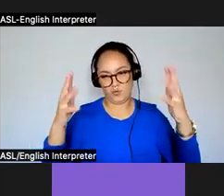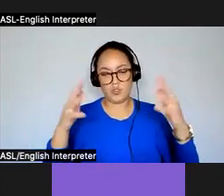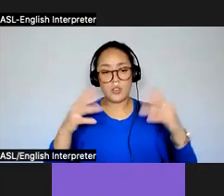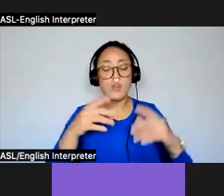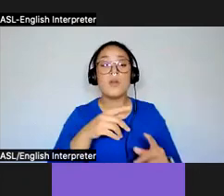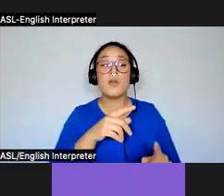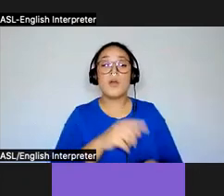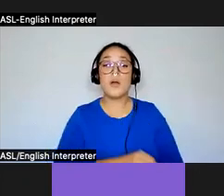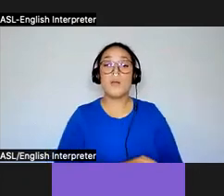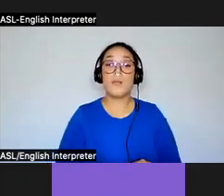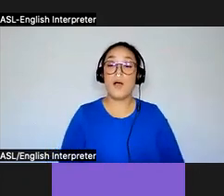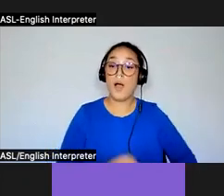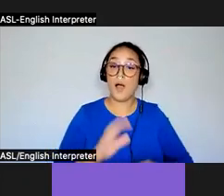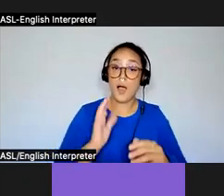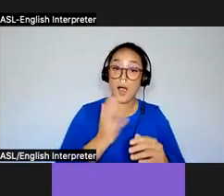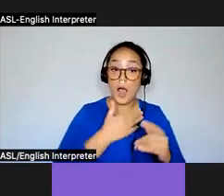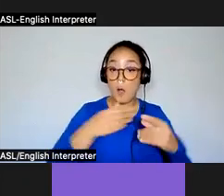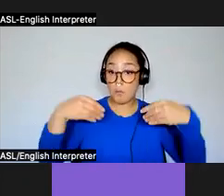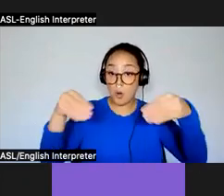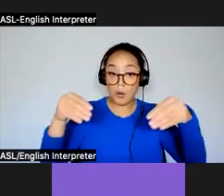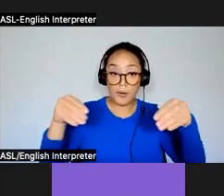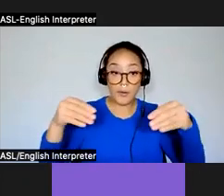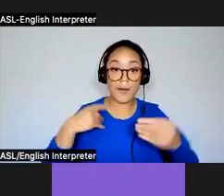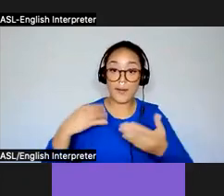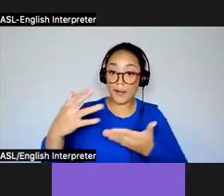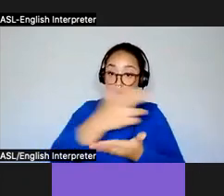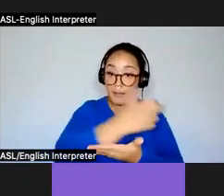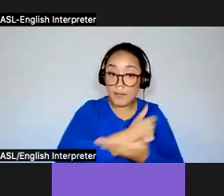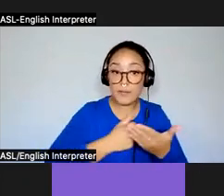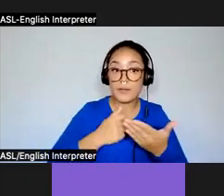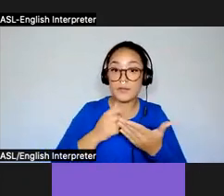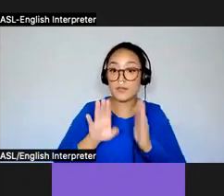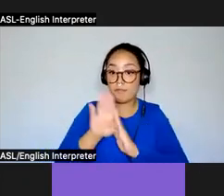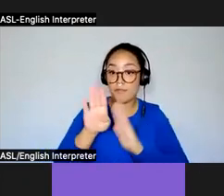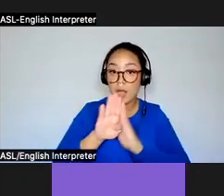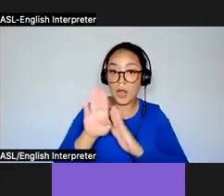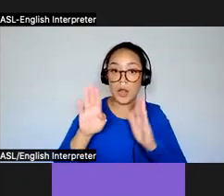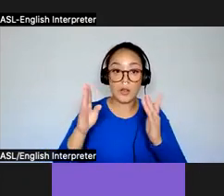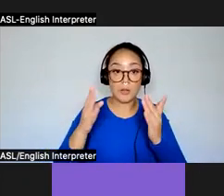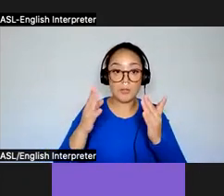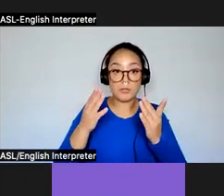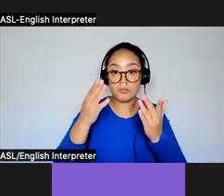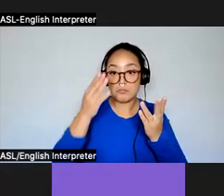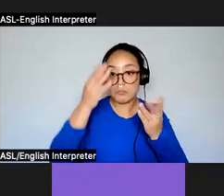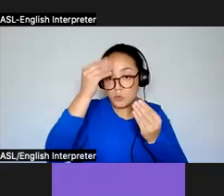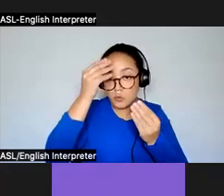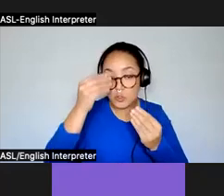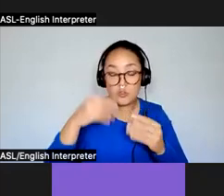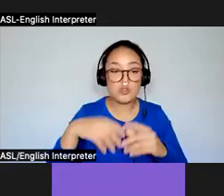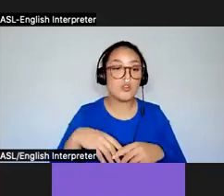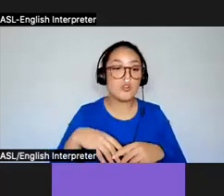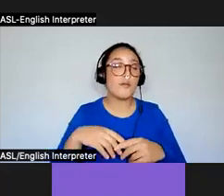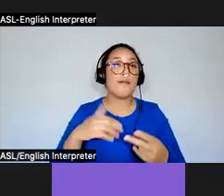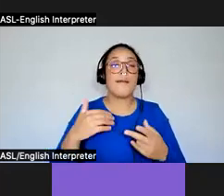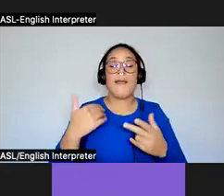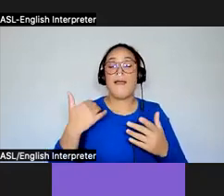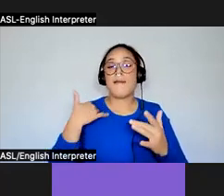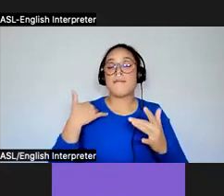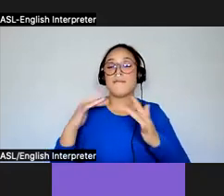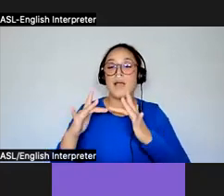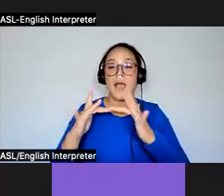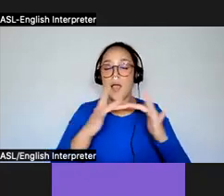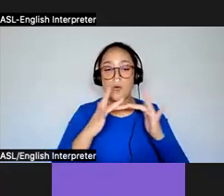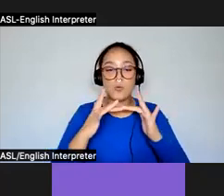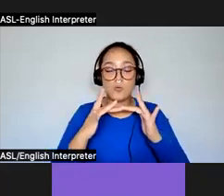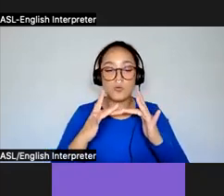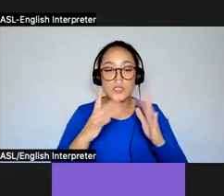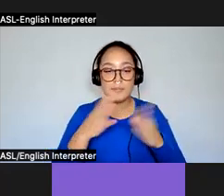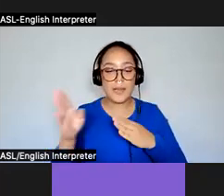We have a complete outreach campaign, sorry, outreach, sorry, an outreach and outreach